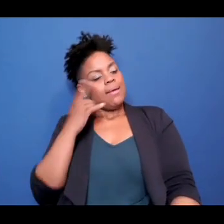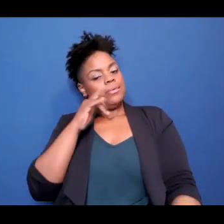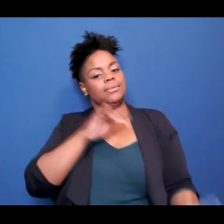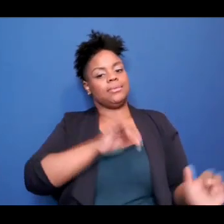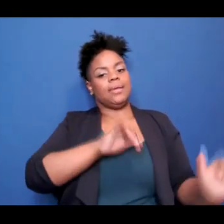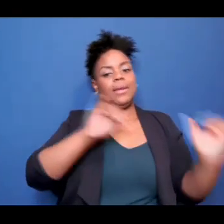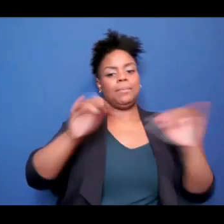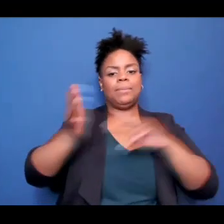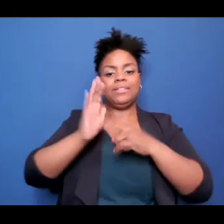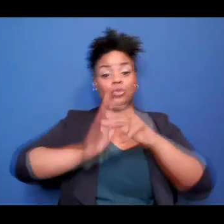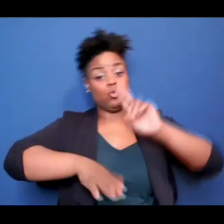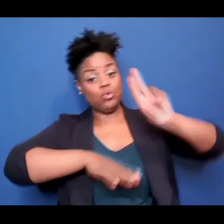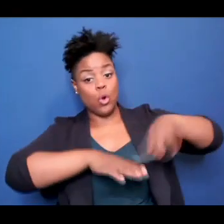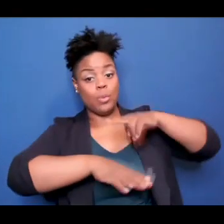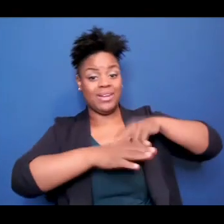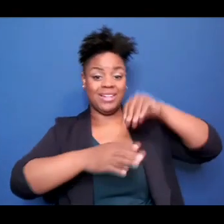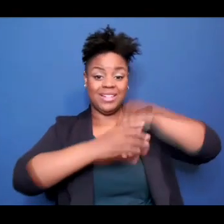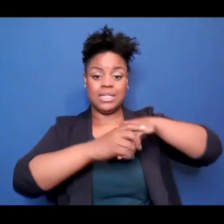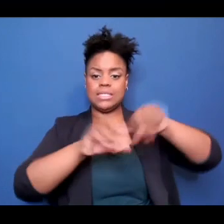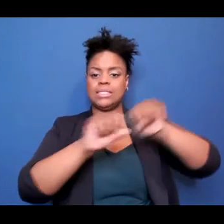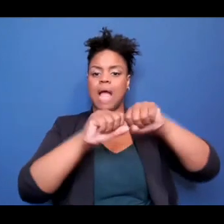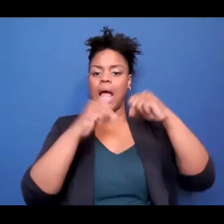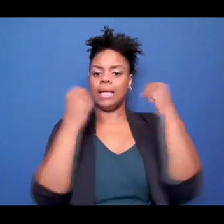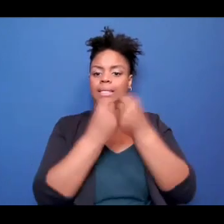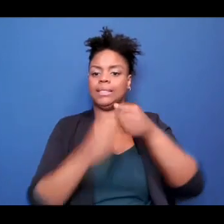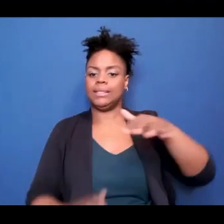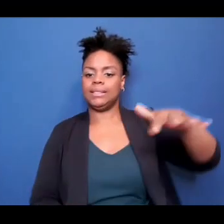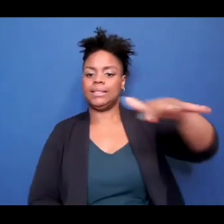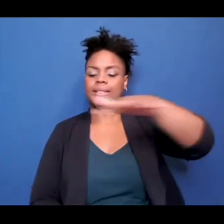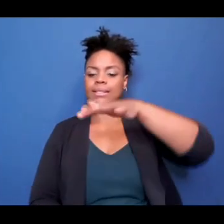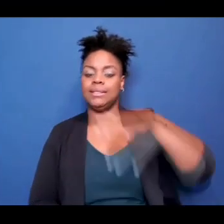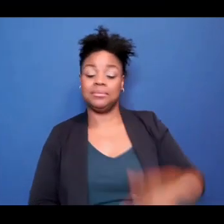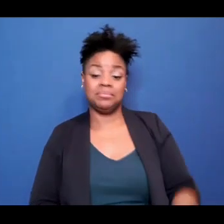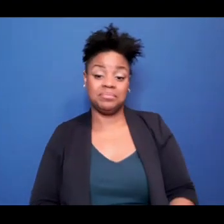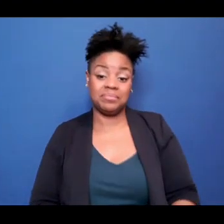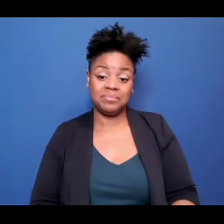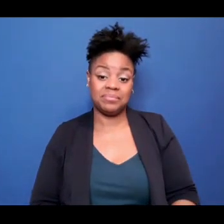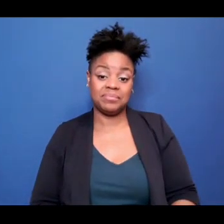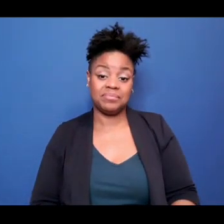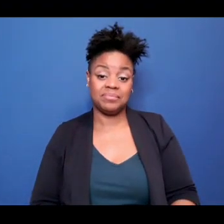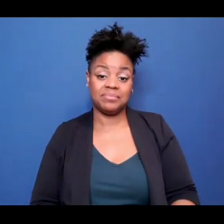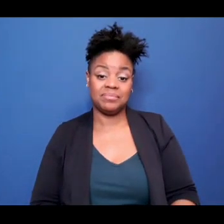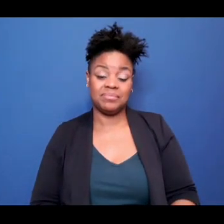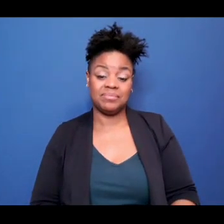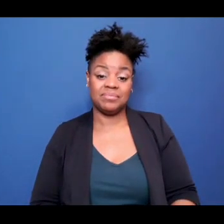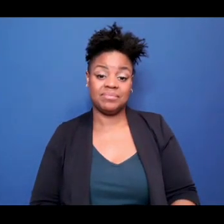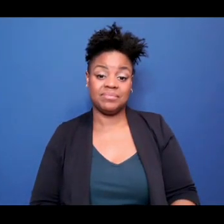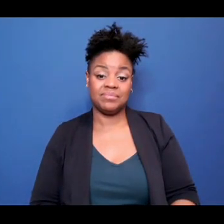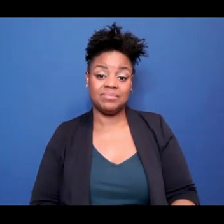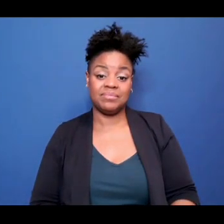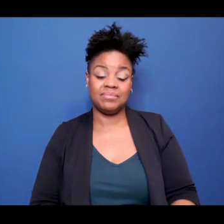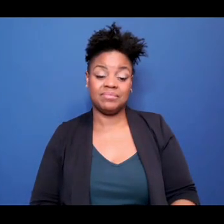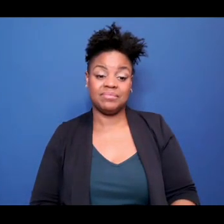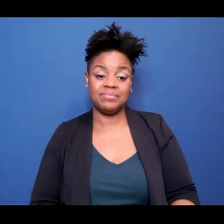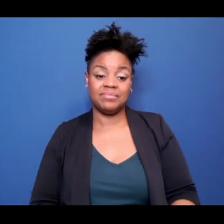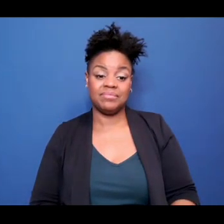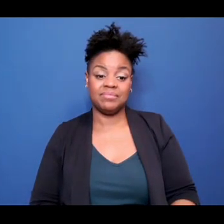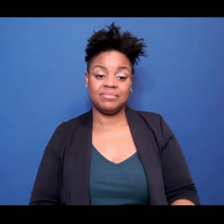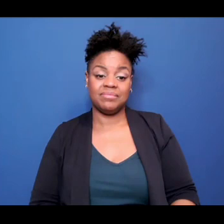WHITENESS LENDS MORAL SI TO. BENEFITS THAT OUGHT TO BE REALIZED IN DAY TO DAY LIEVMENT